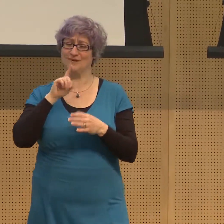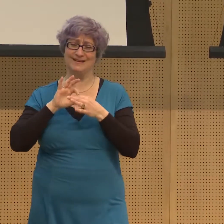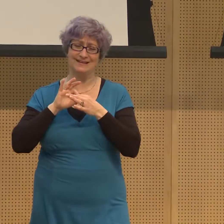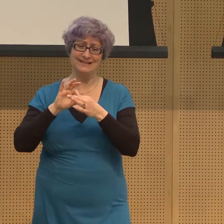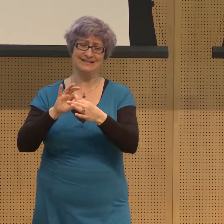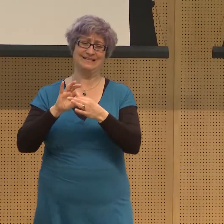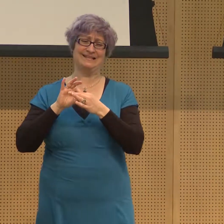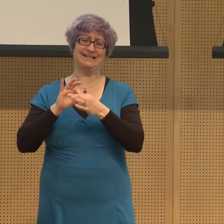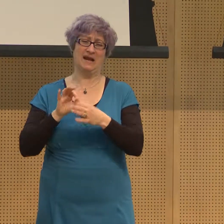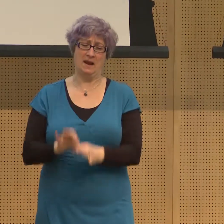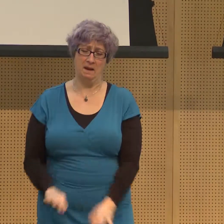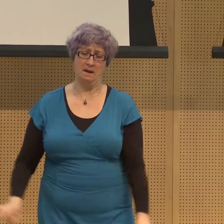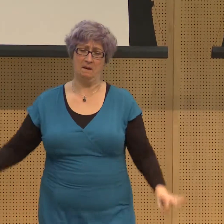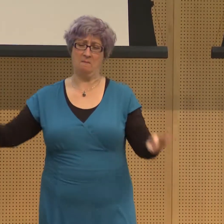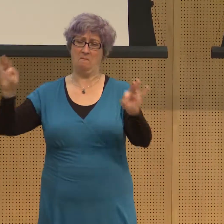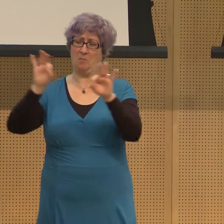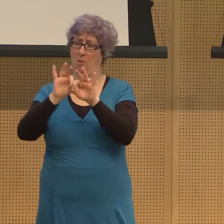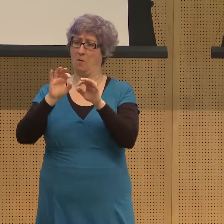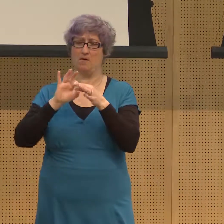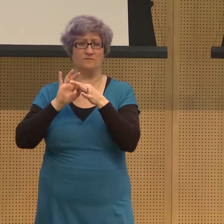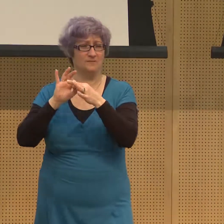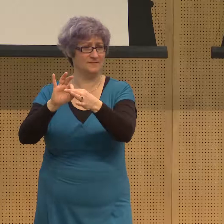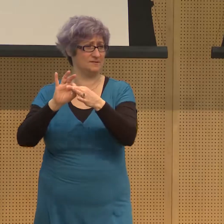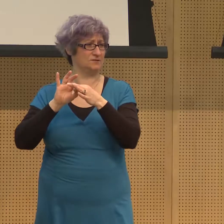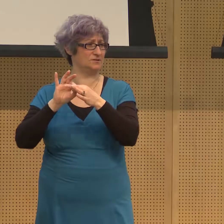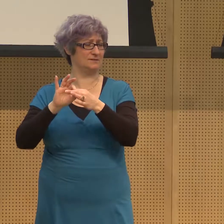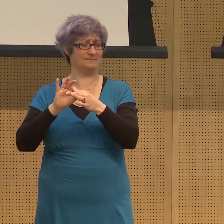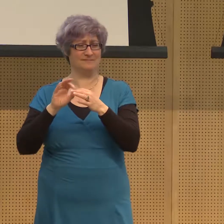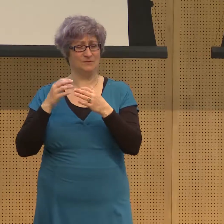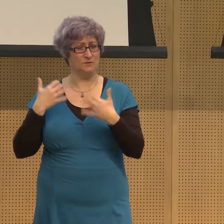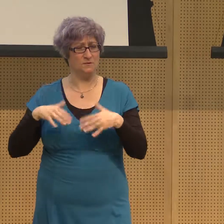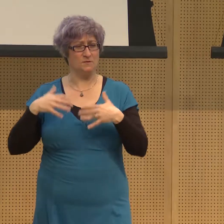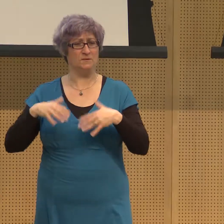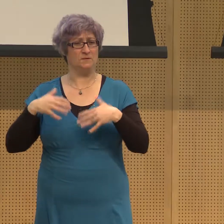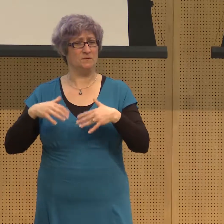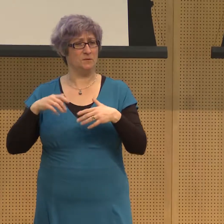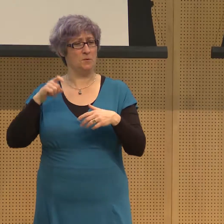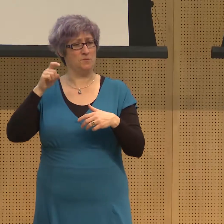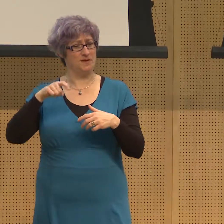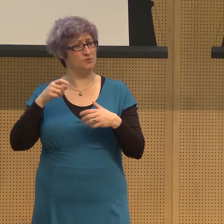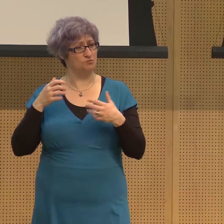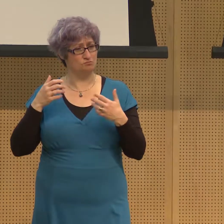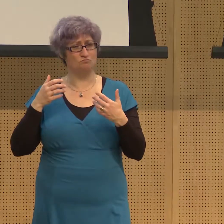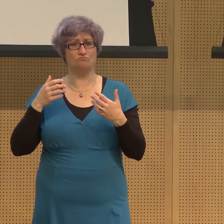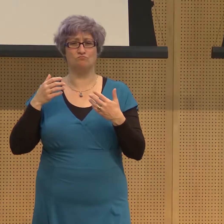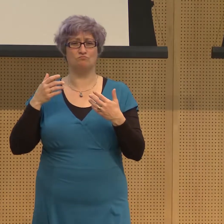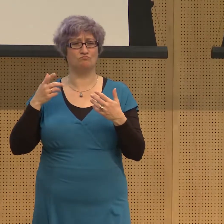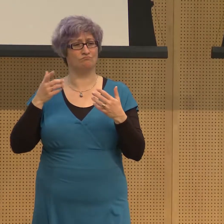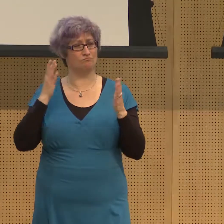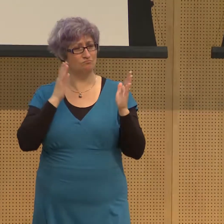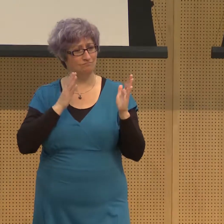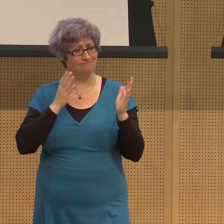but for a PhD, there's a special aspect of it that has to do with relationships.